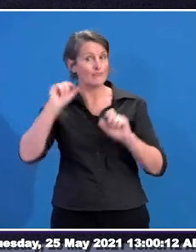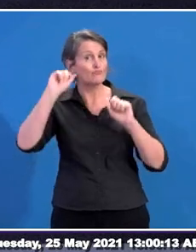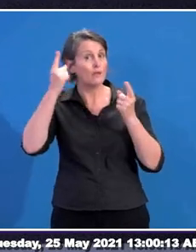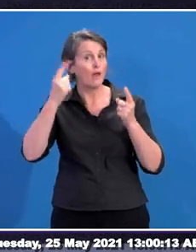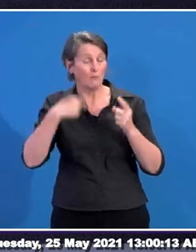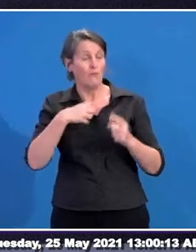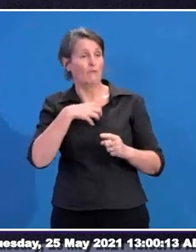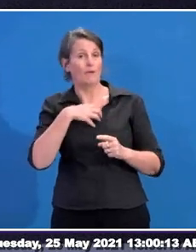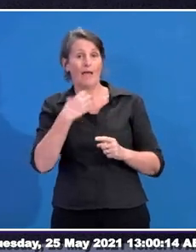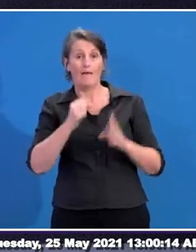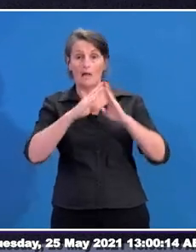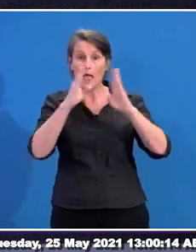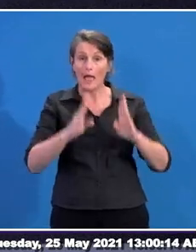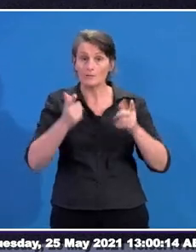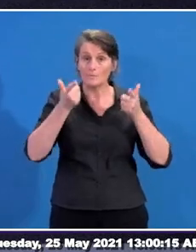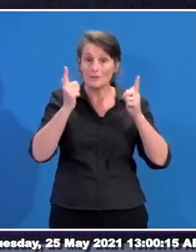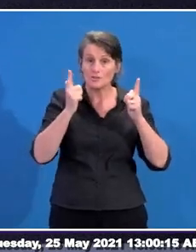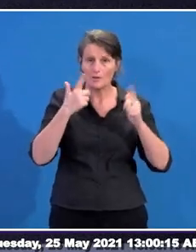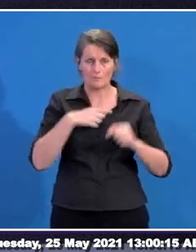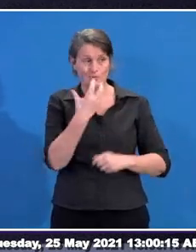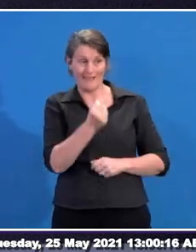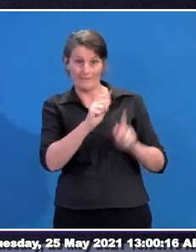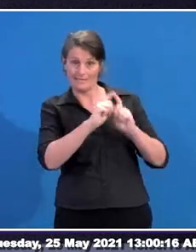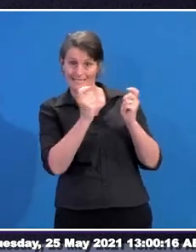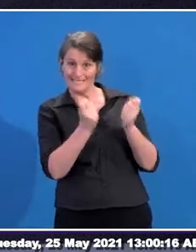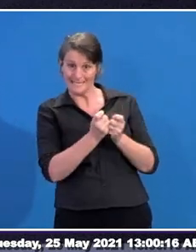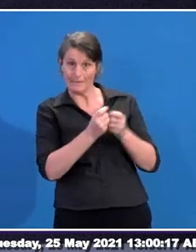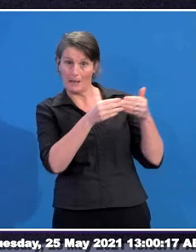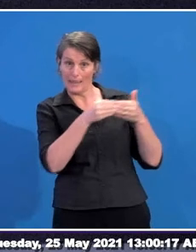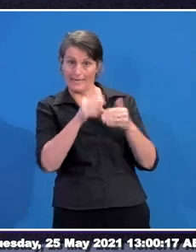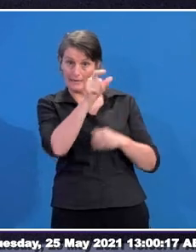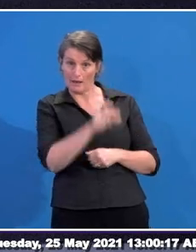was a team leader who was supposed to be acting as a house manager.